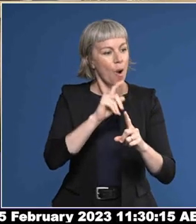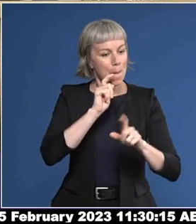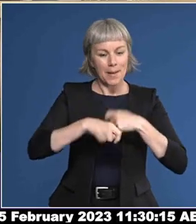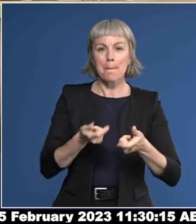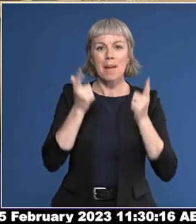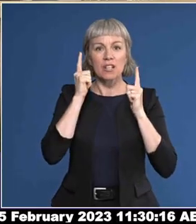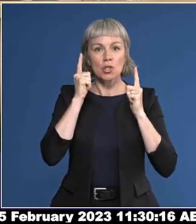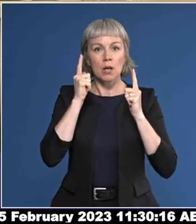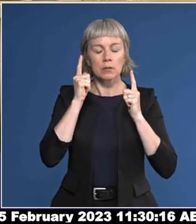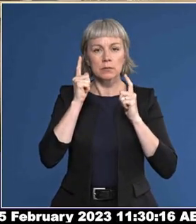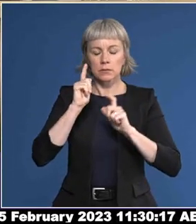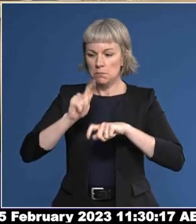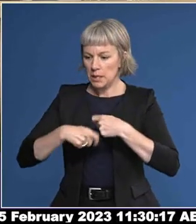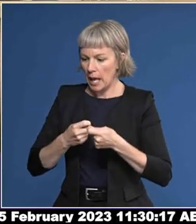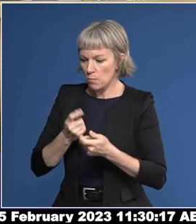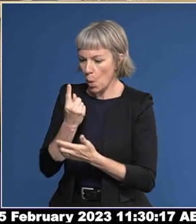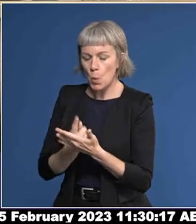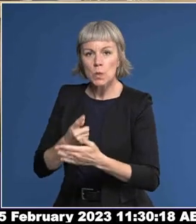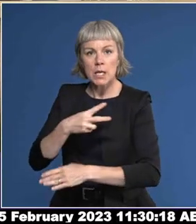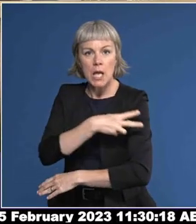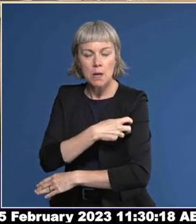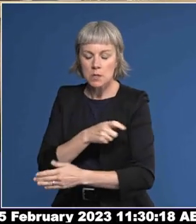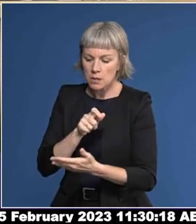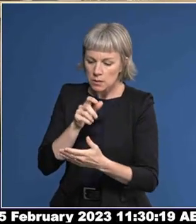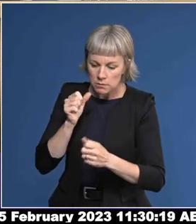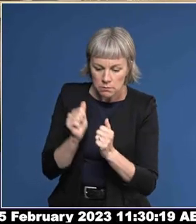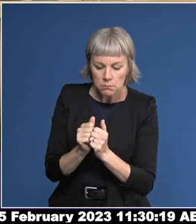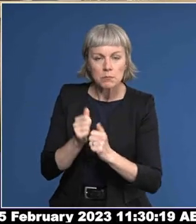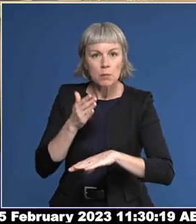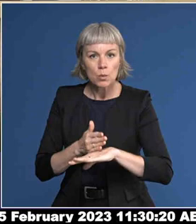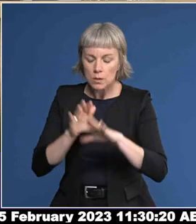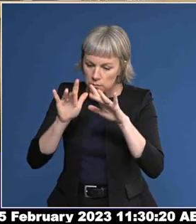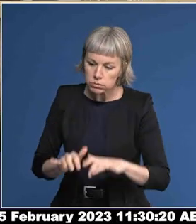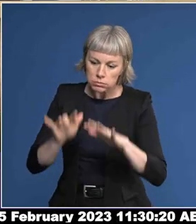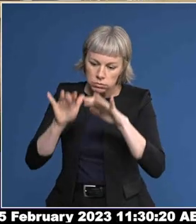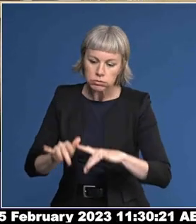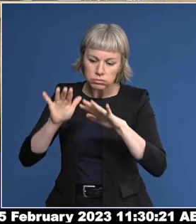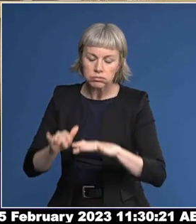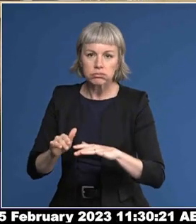essentially. So I think we will continue to see some turnover in our team leader roles